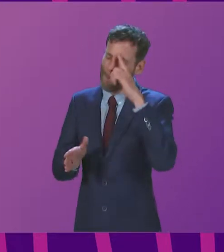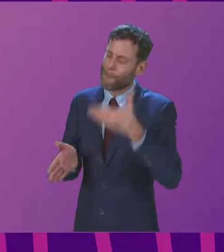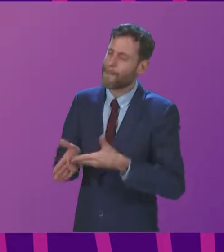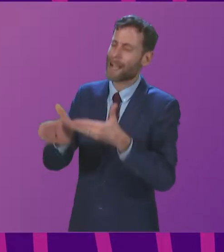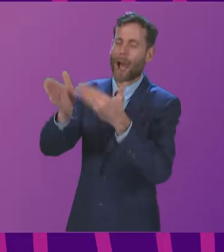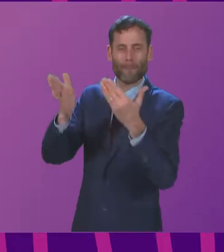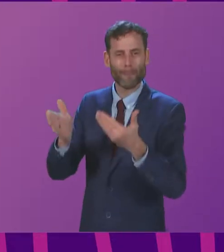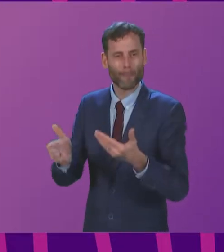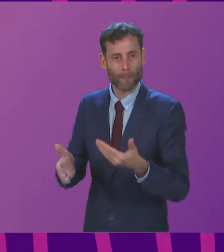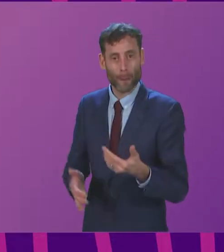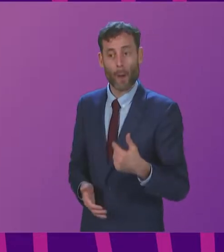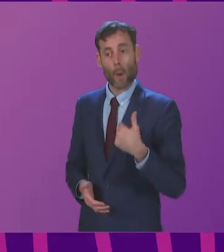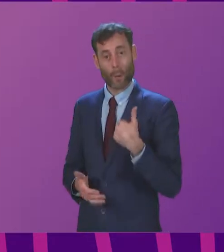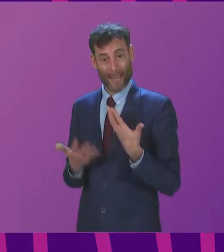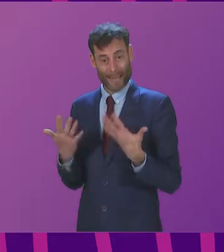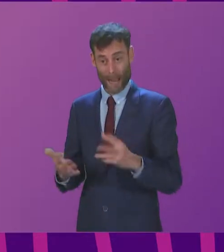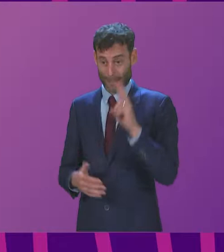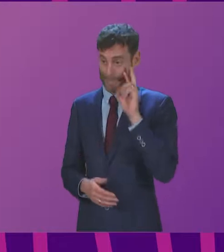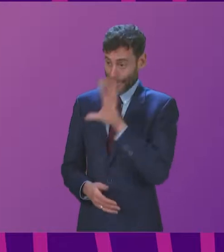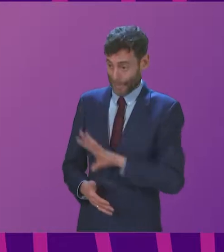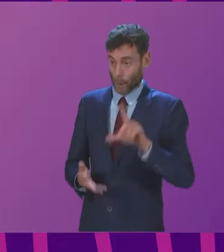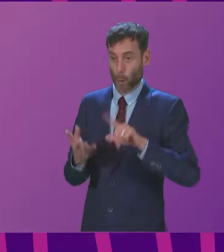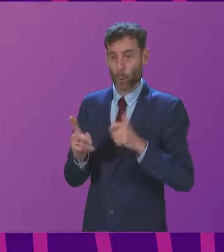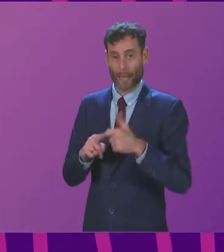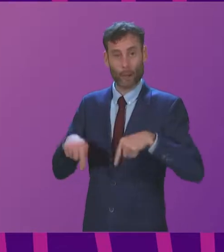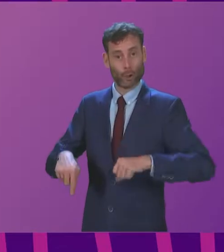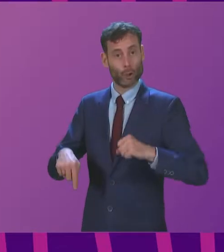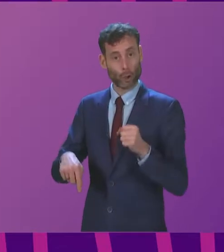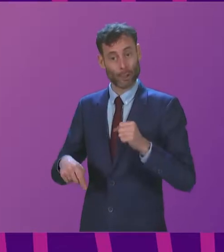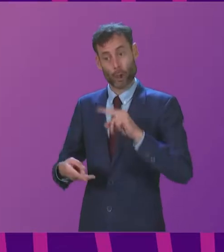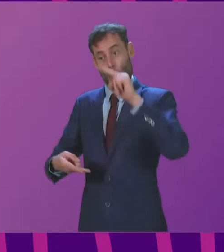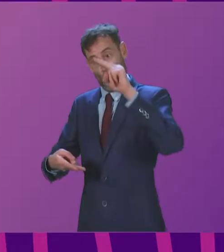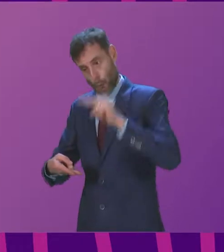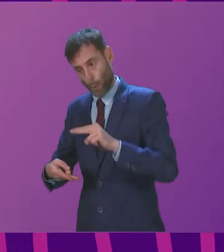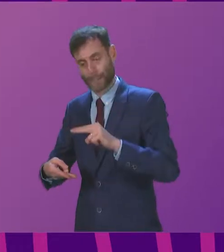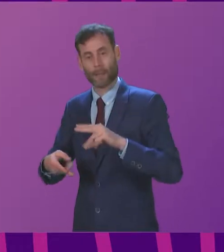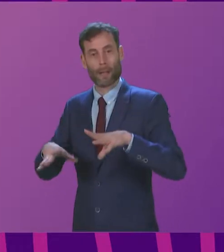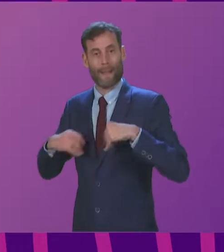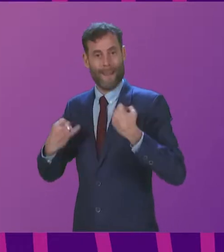position of having the lowest infection rates and the highest vaccination rates in the UK.